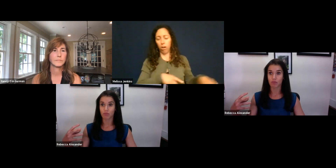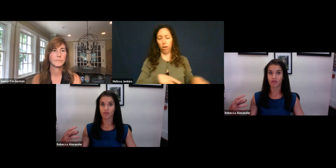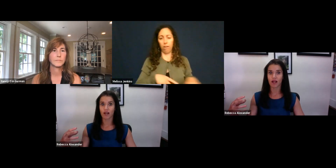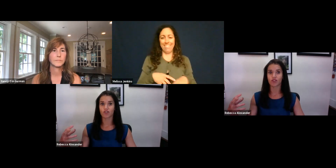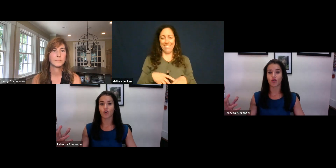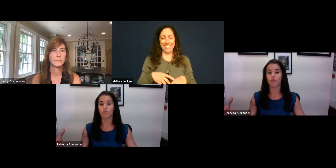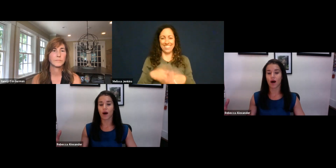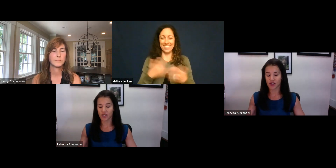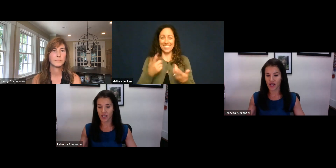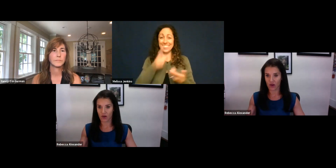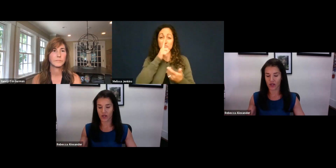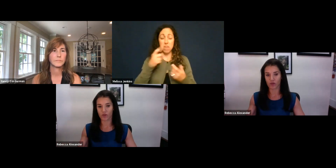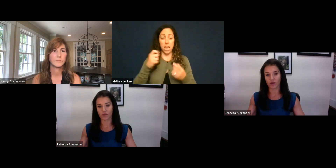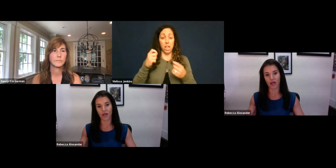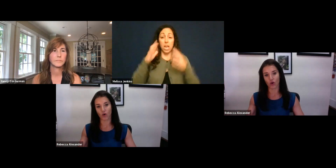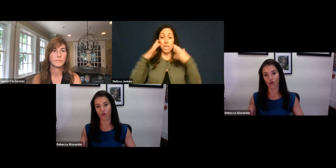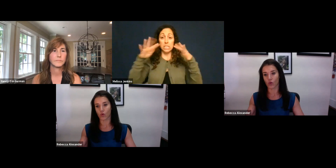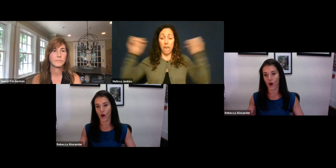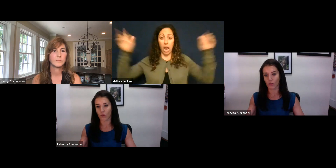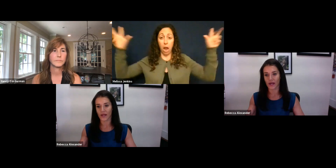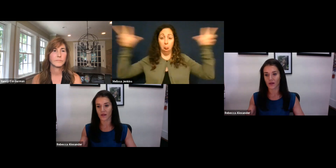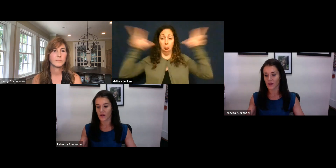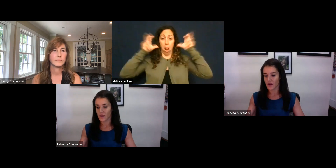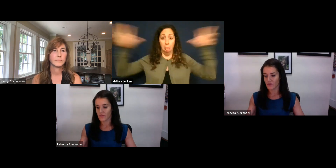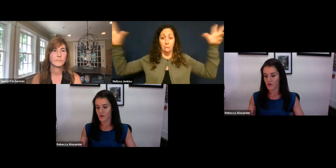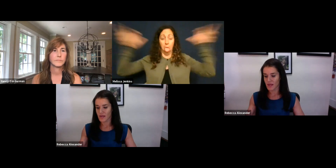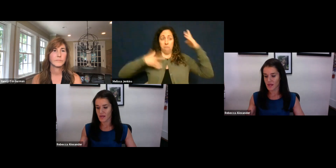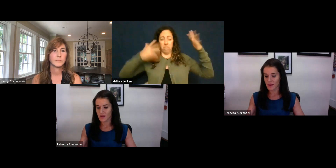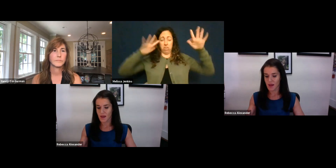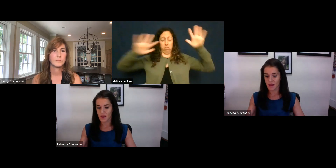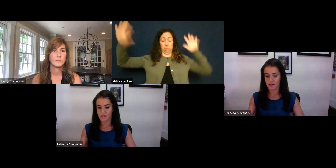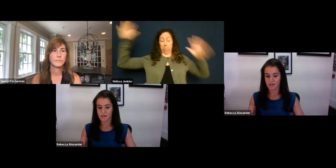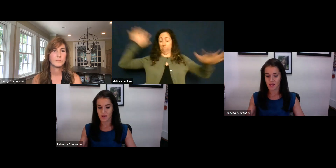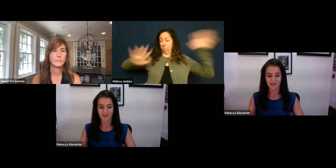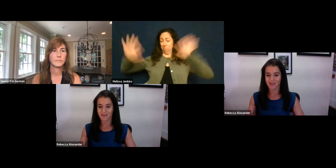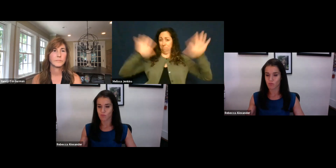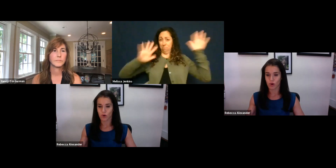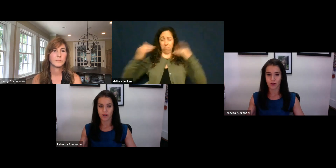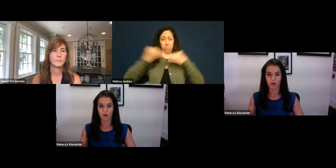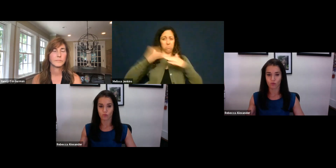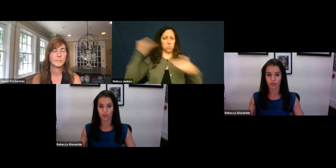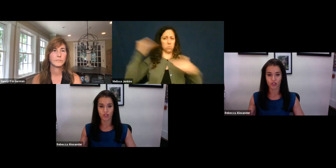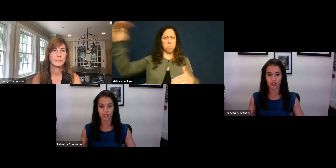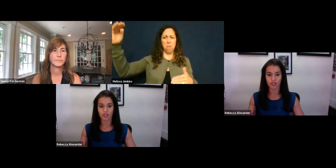amplified so much sound that was a bit overwhelming for me. And I ended up wearing it really just